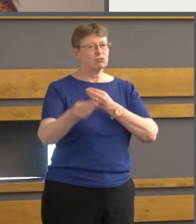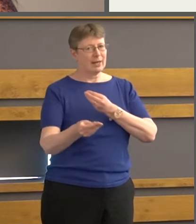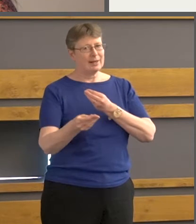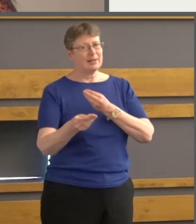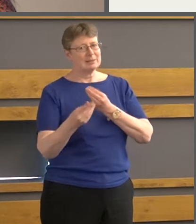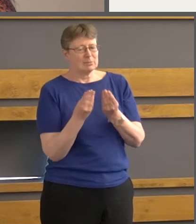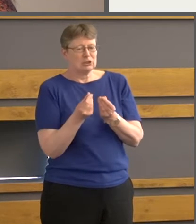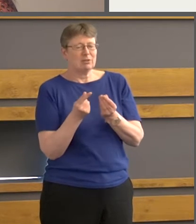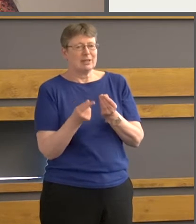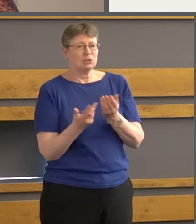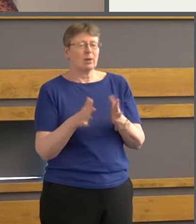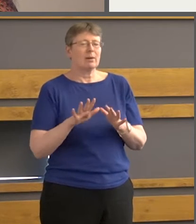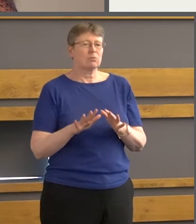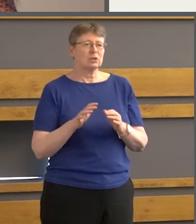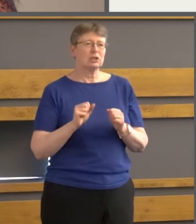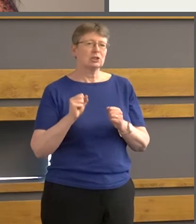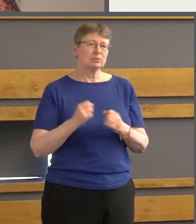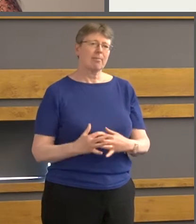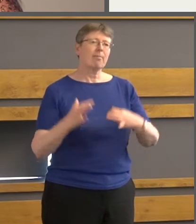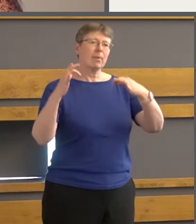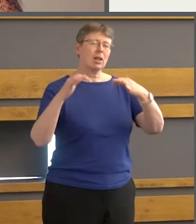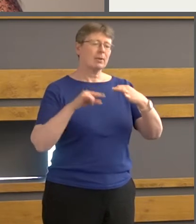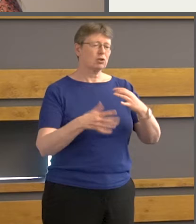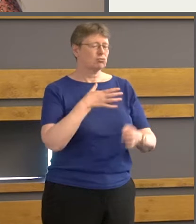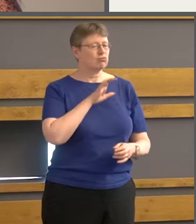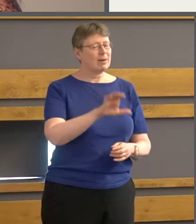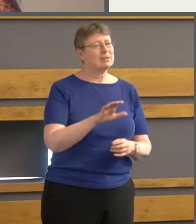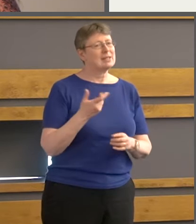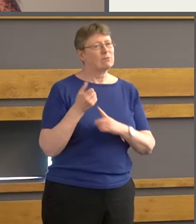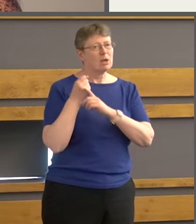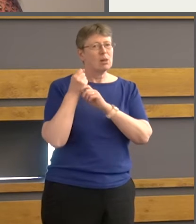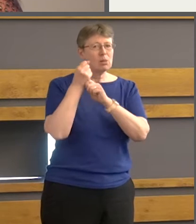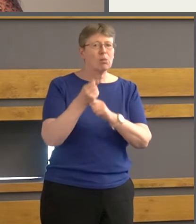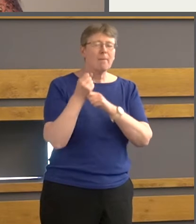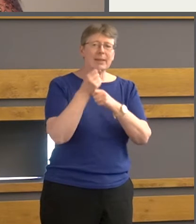particularly the fact that whilst cotton and linen had representatives lobbying in double figures,